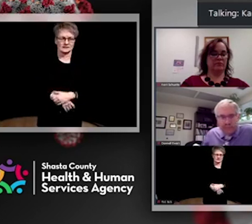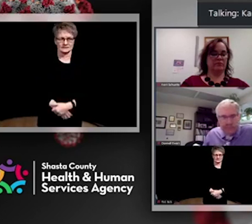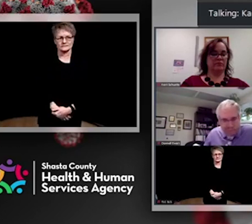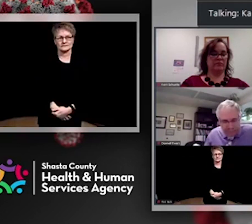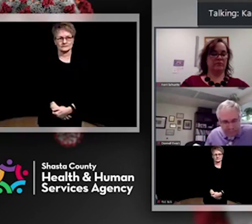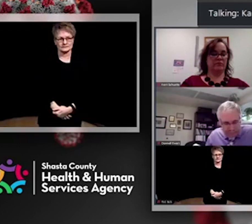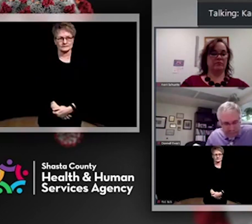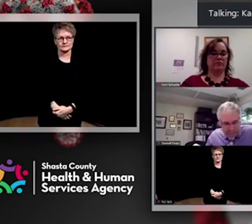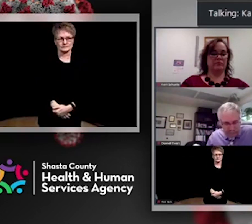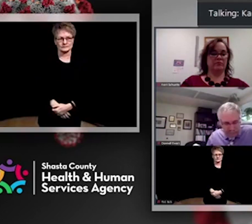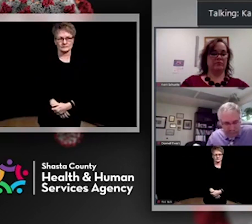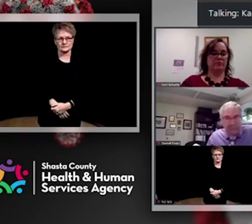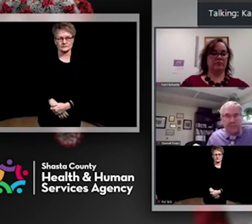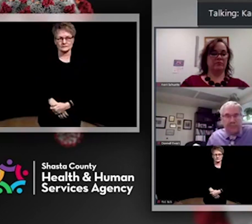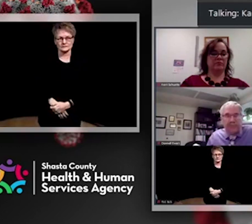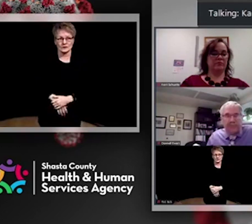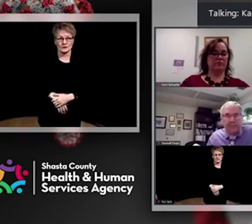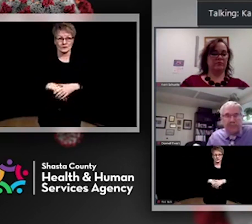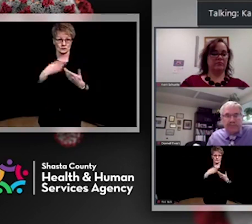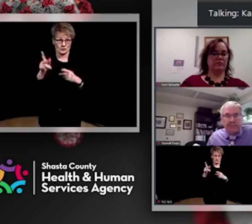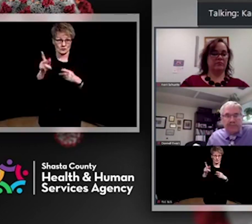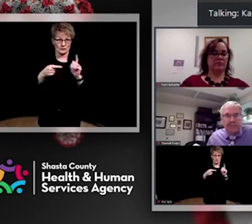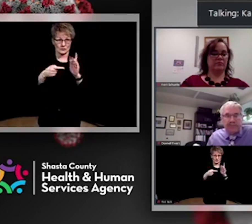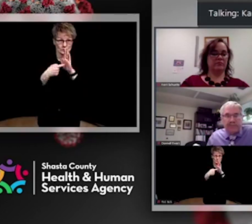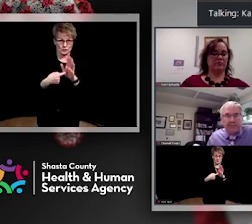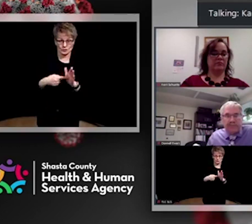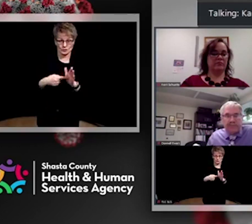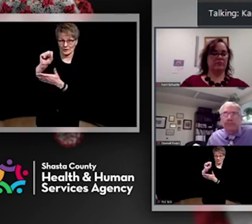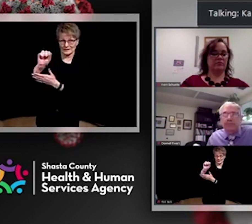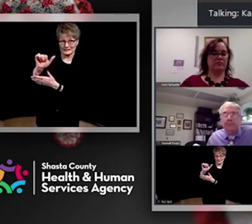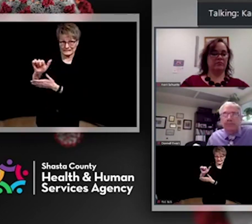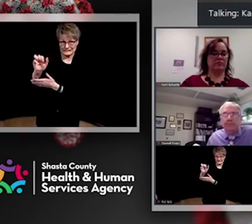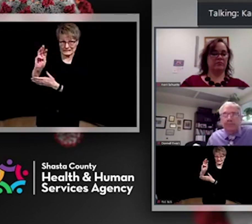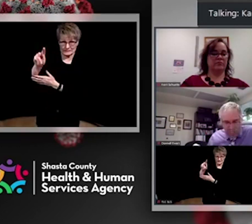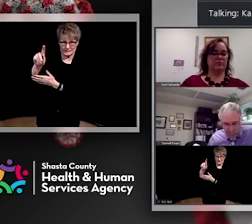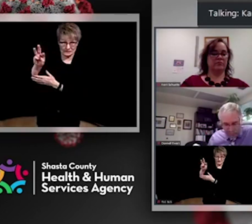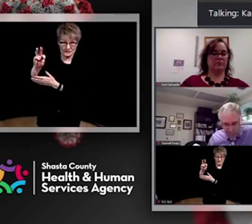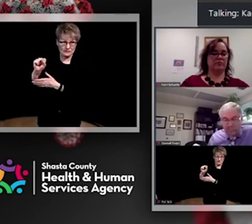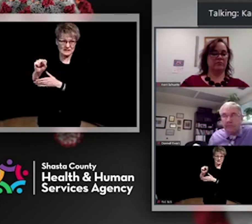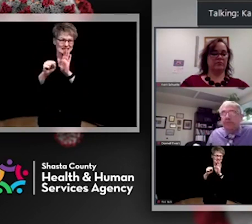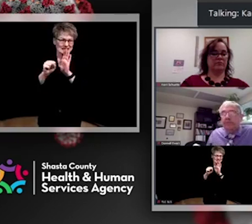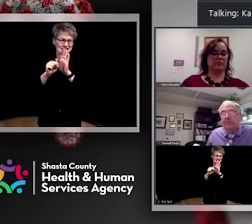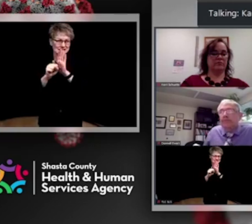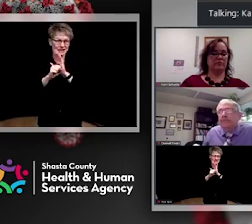testing and let people who are symptomatic get tested at the community testing locations.